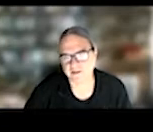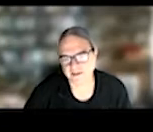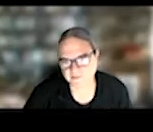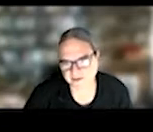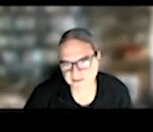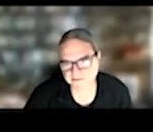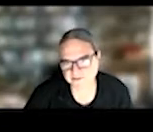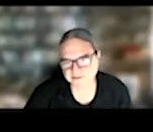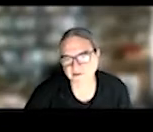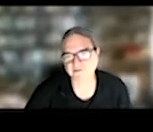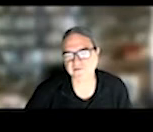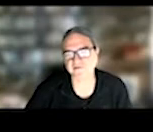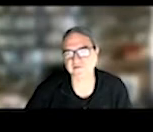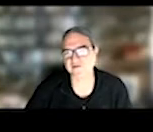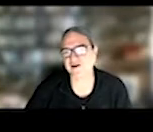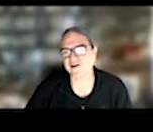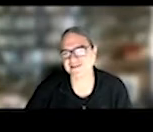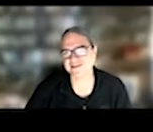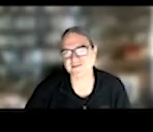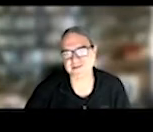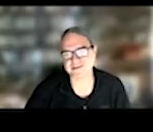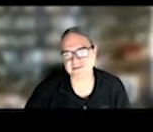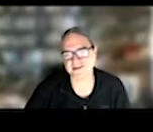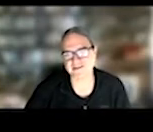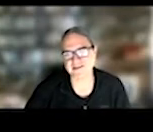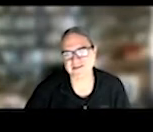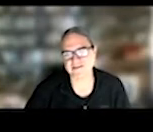colonies. Right? That's why it's called the the colonies in the northeast of the United States and